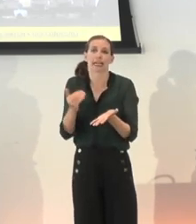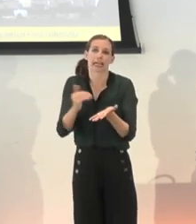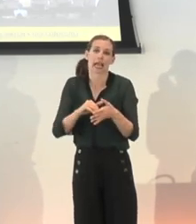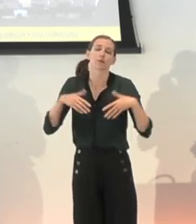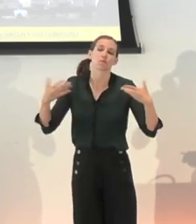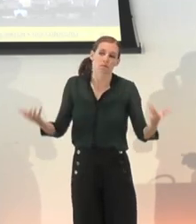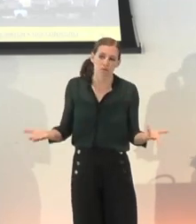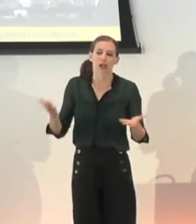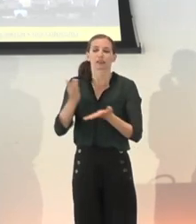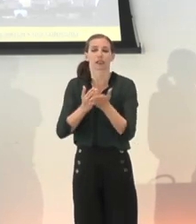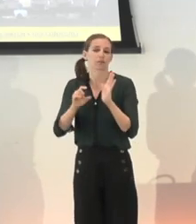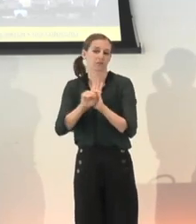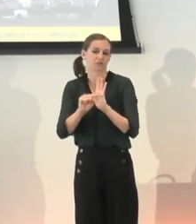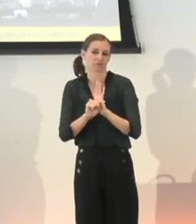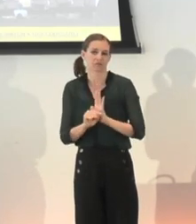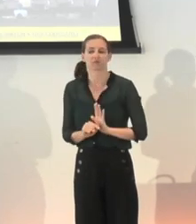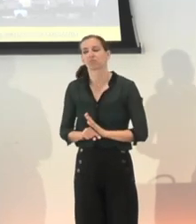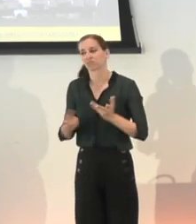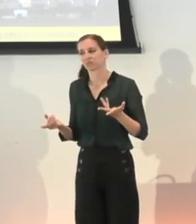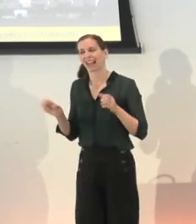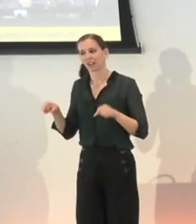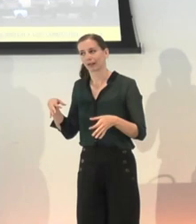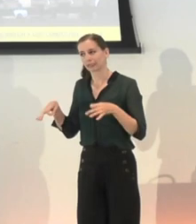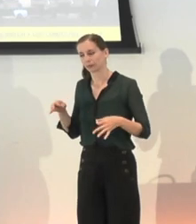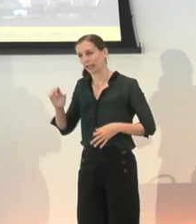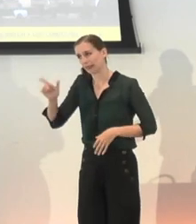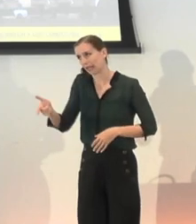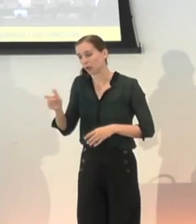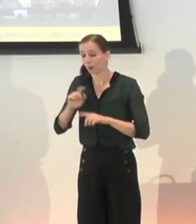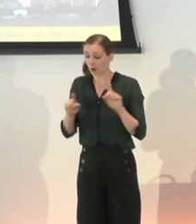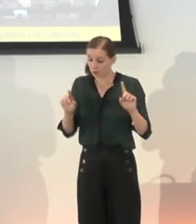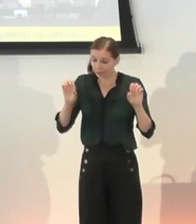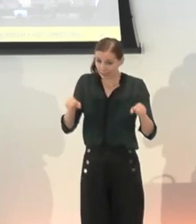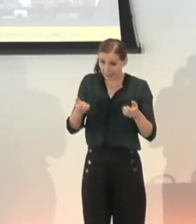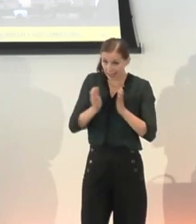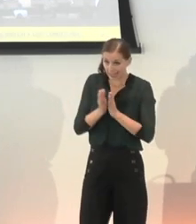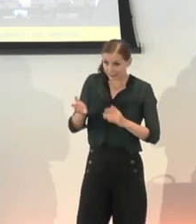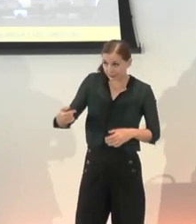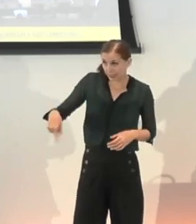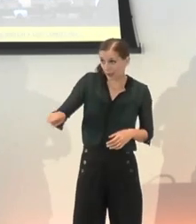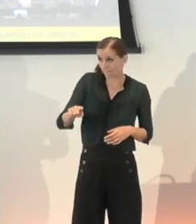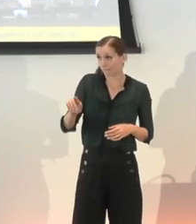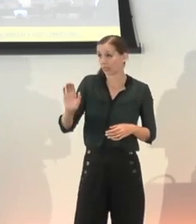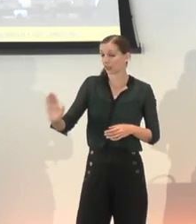about later but one of the things we would ask them to do is their role is to be objective,